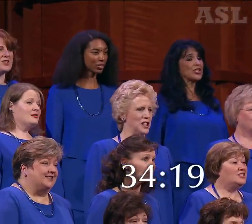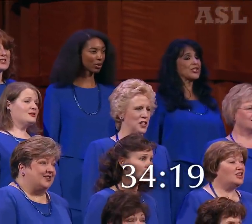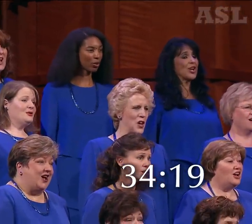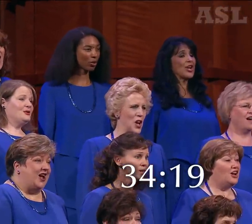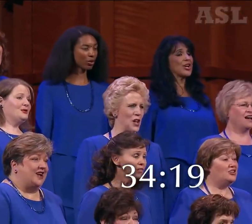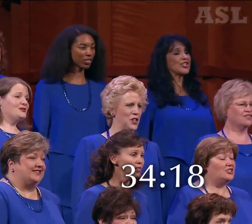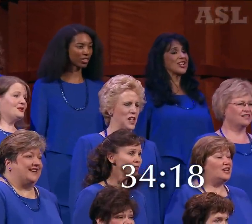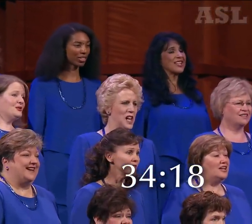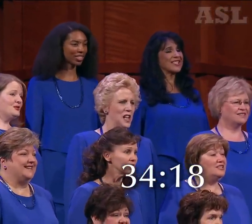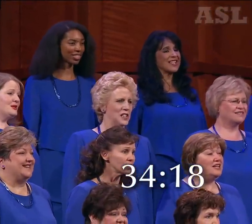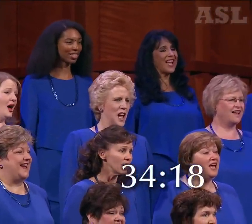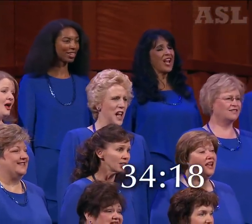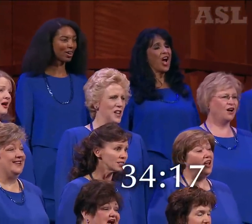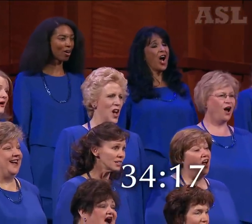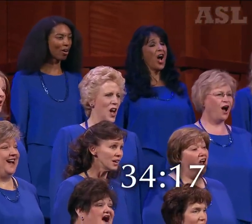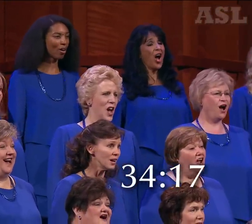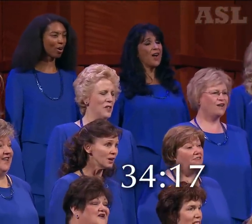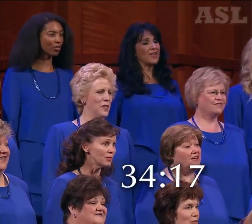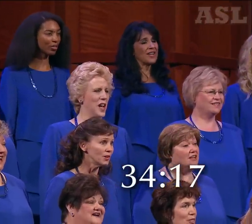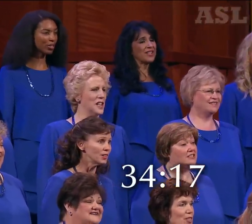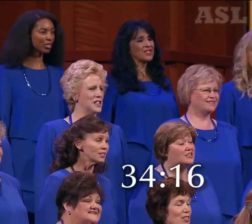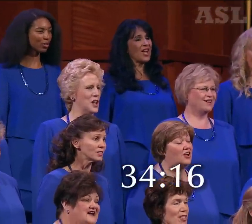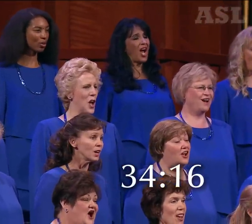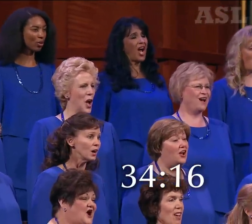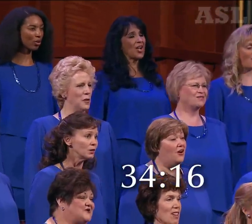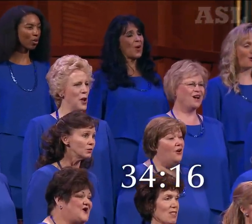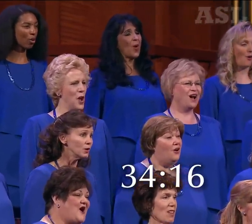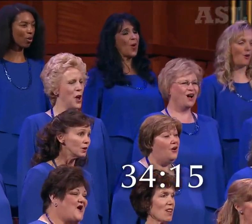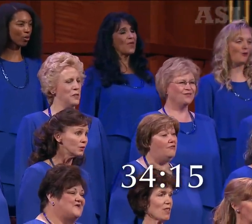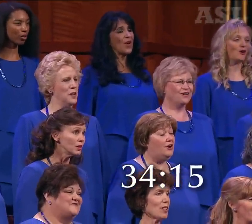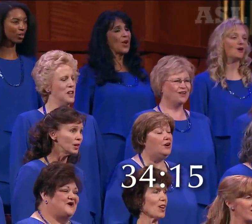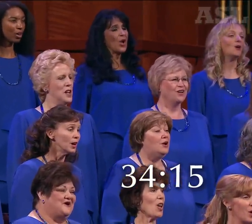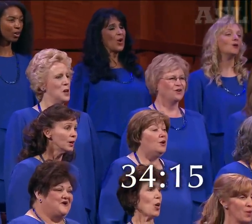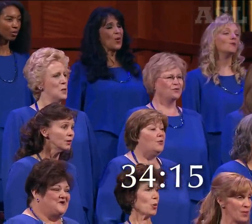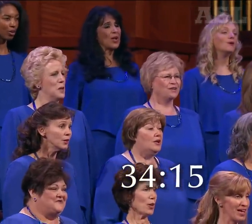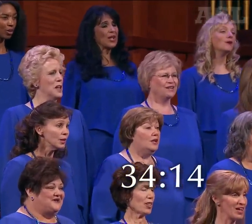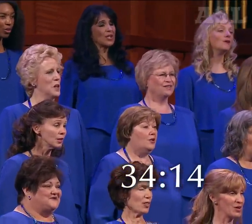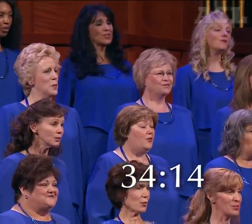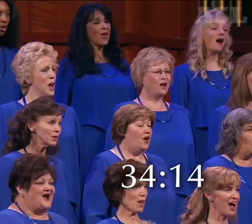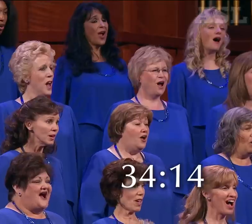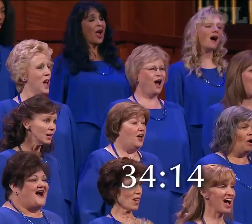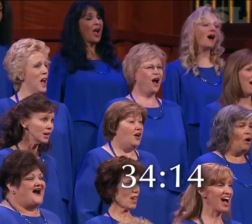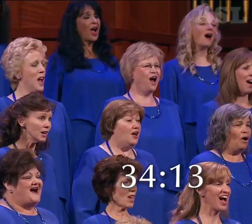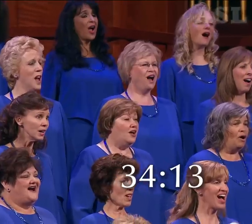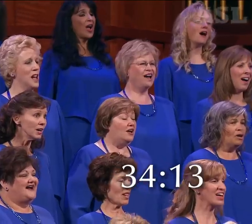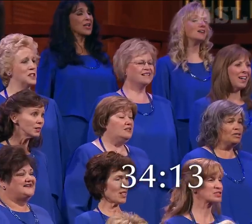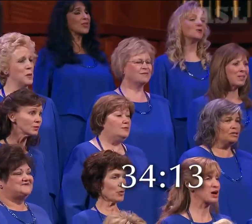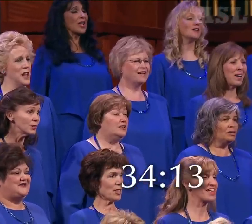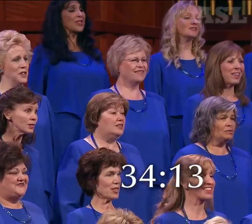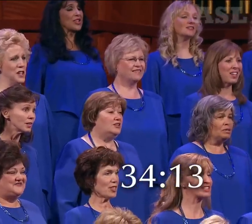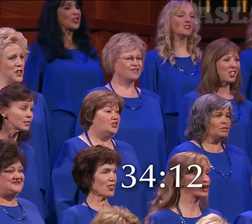THIS IS THE ENGLISH CLOSED CAPTION CHANNEL OF THE CHURCH OF JESUS CHRIST OF LATTER-DAY SAINTS.